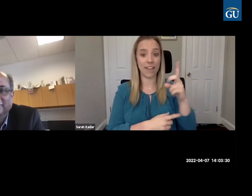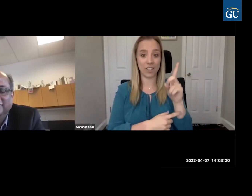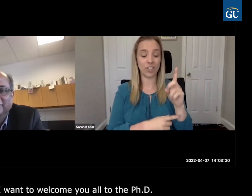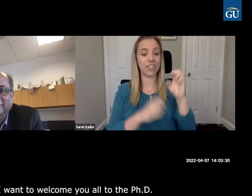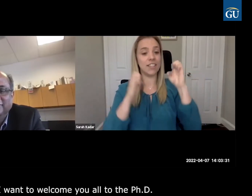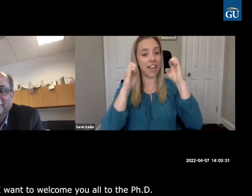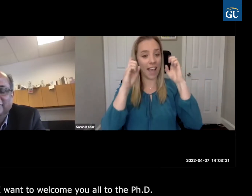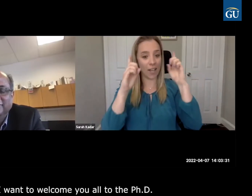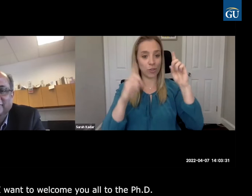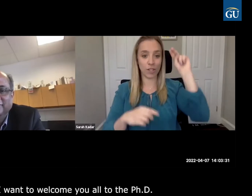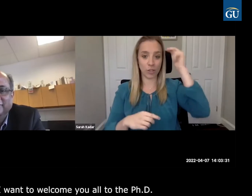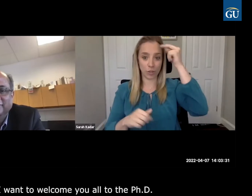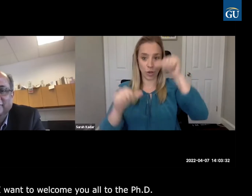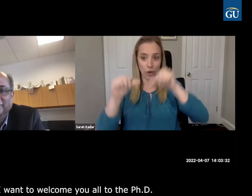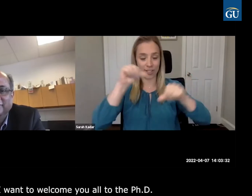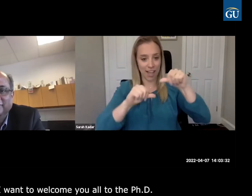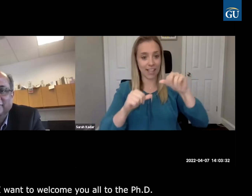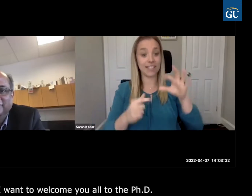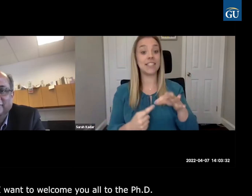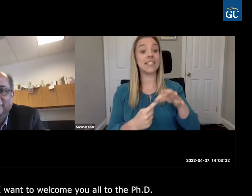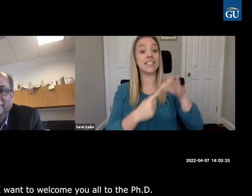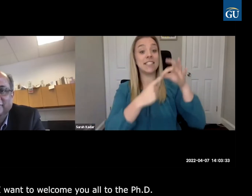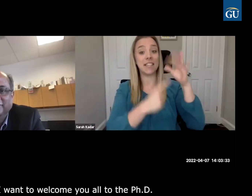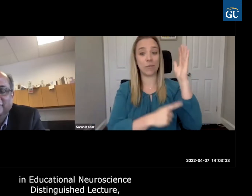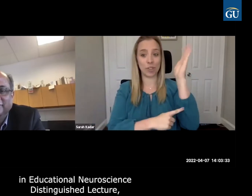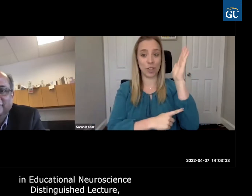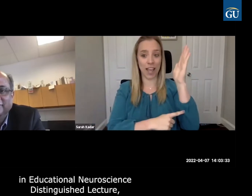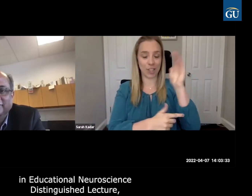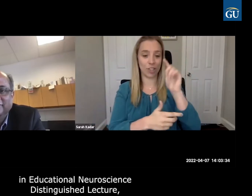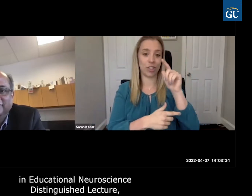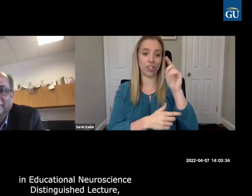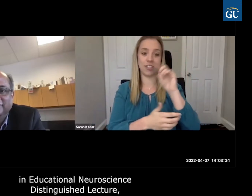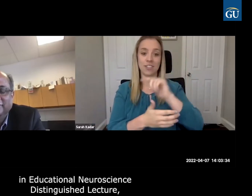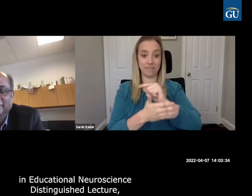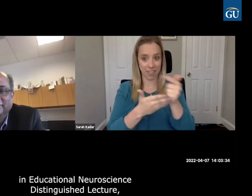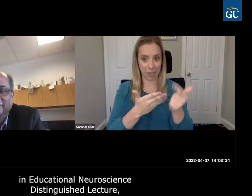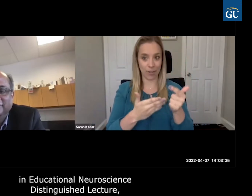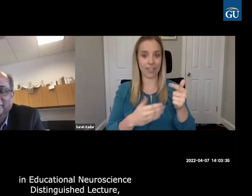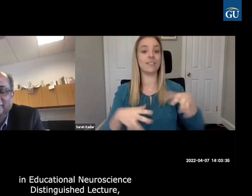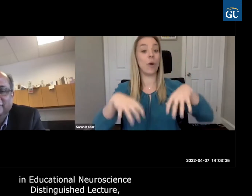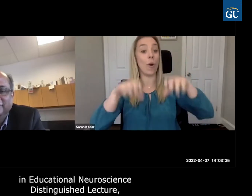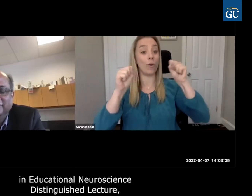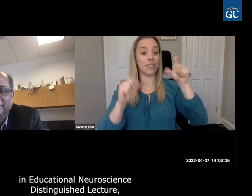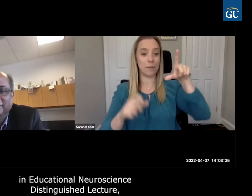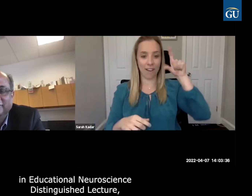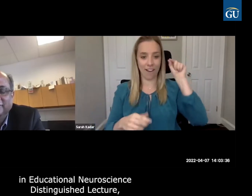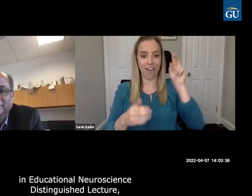i want to welcome you all to the phd in educational neuroscience distinguished